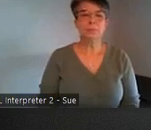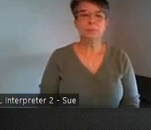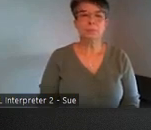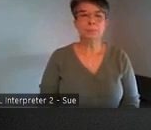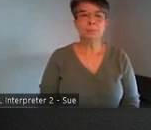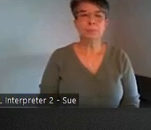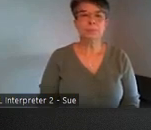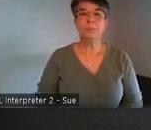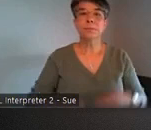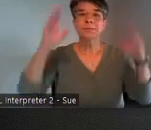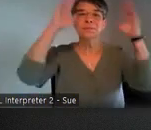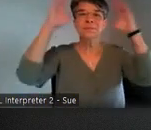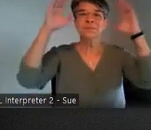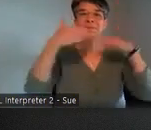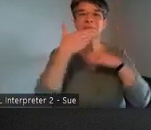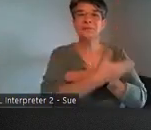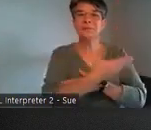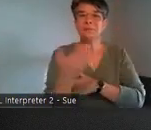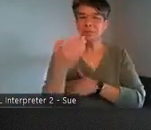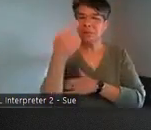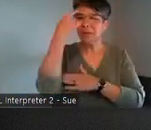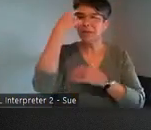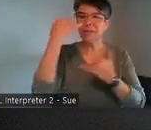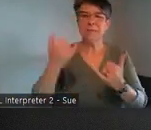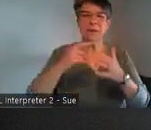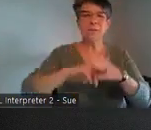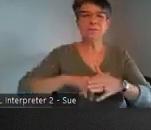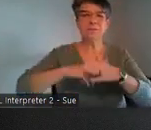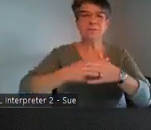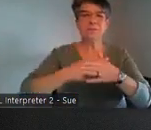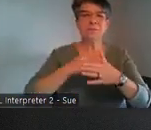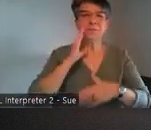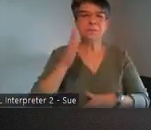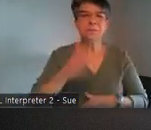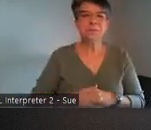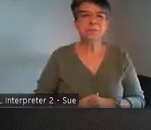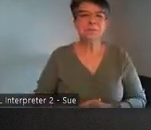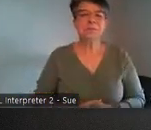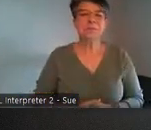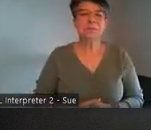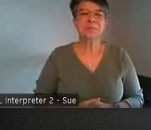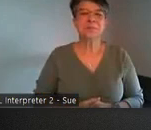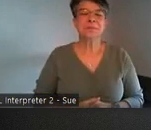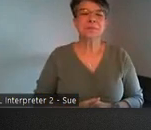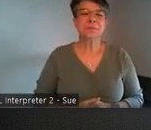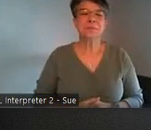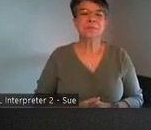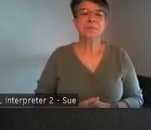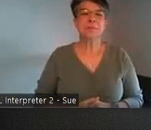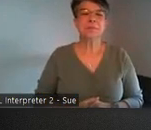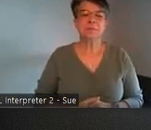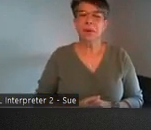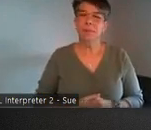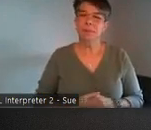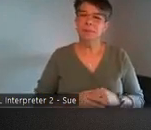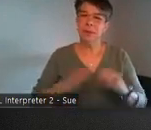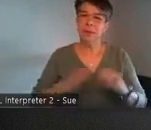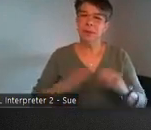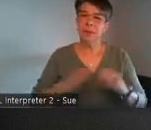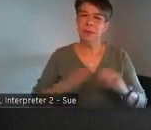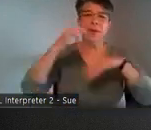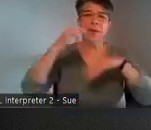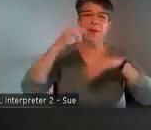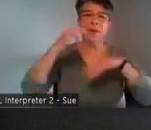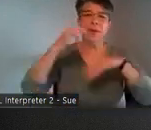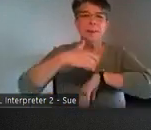hey good morning everyone I believe we get going this morning just be cognizant of everyone's time